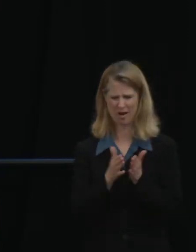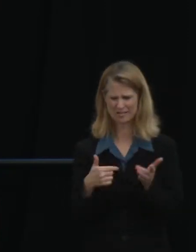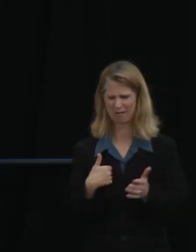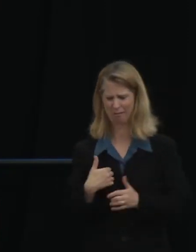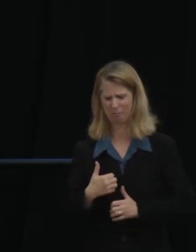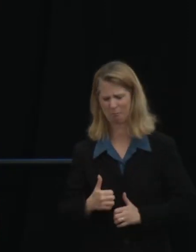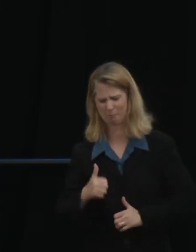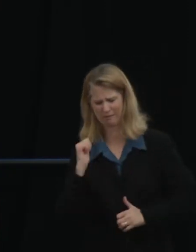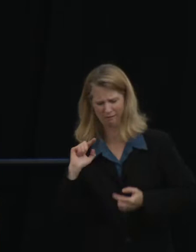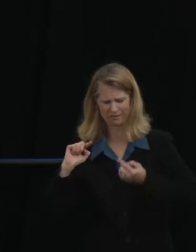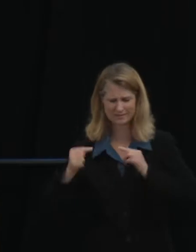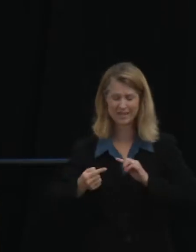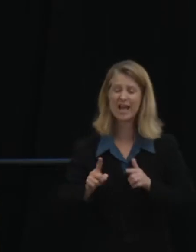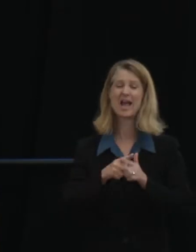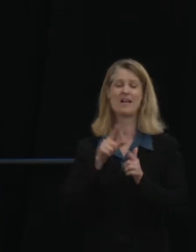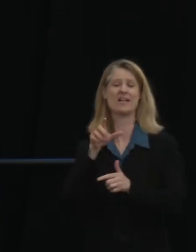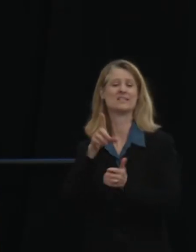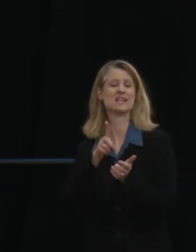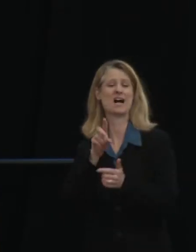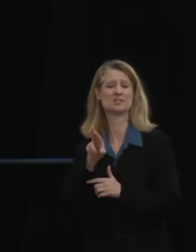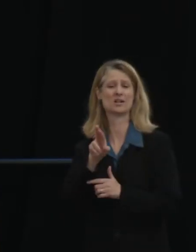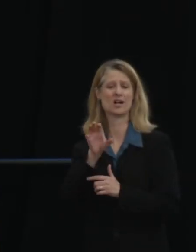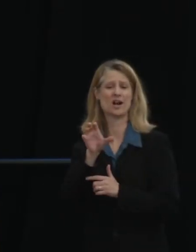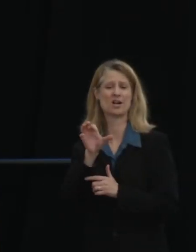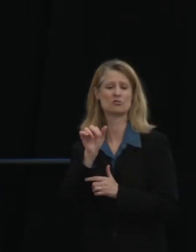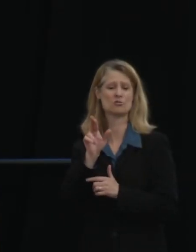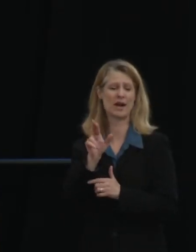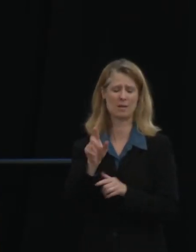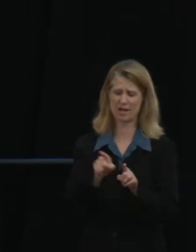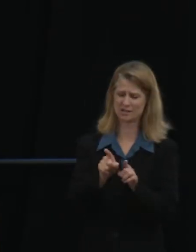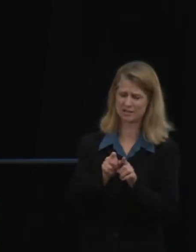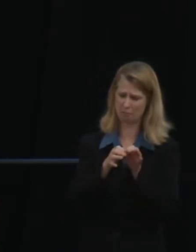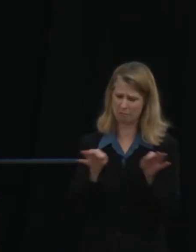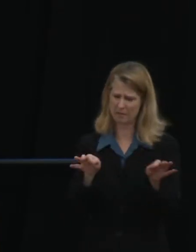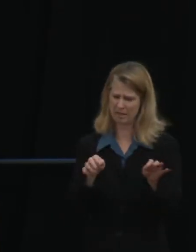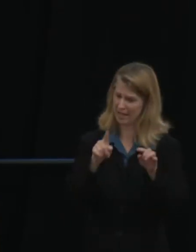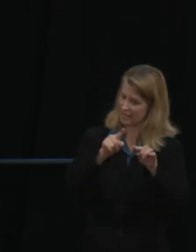Dr. Cram taught us a thousand uses for the phrase, "It depends".